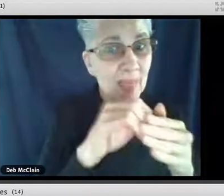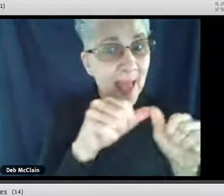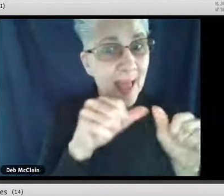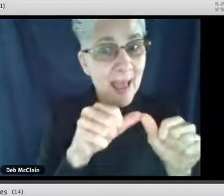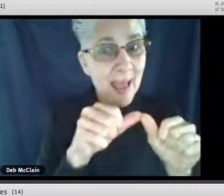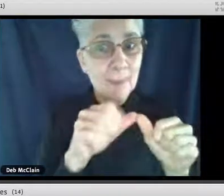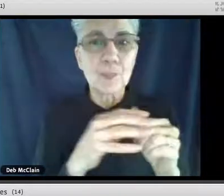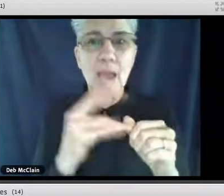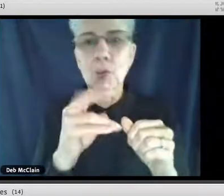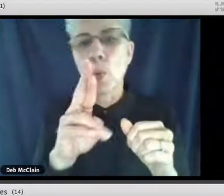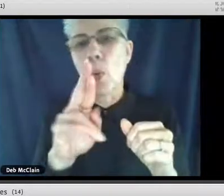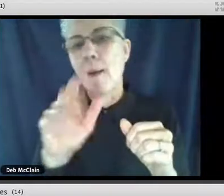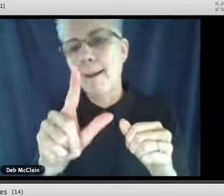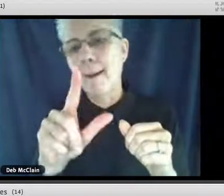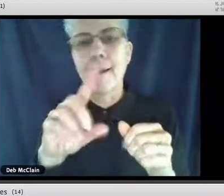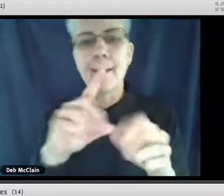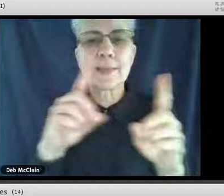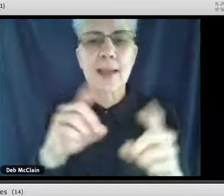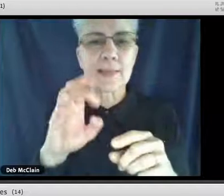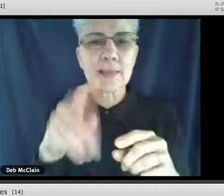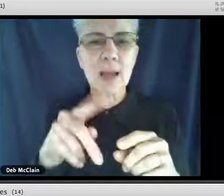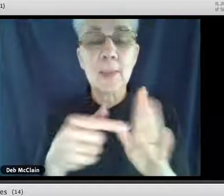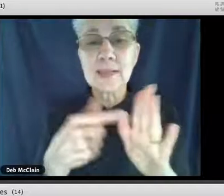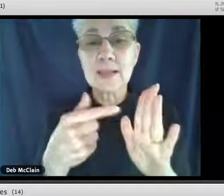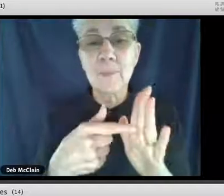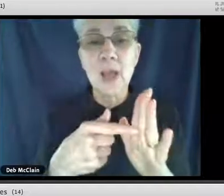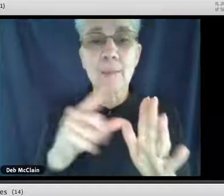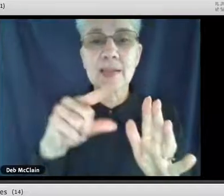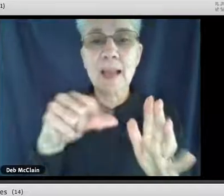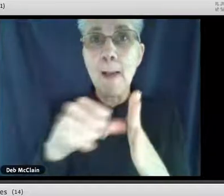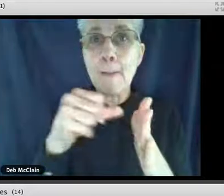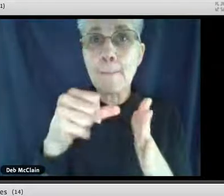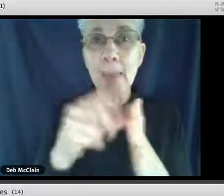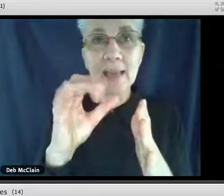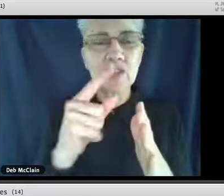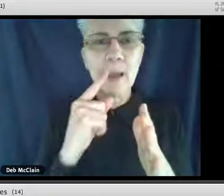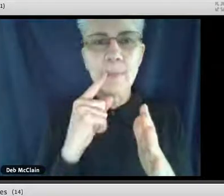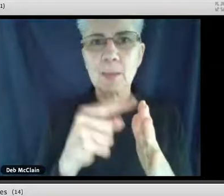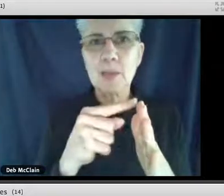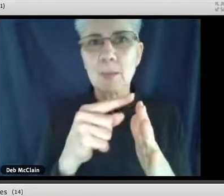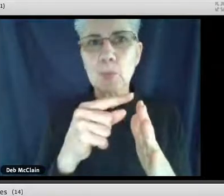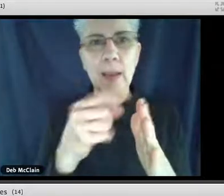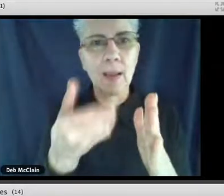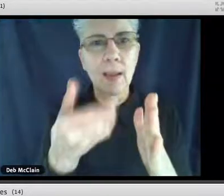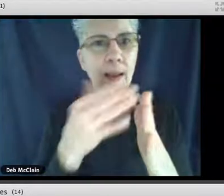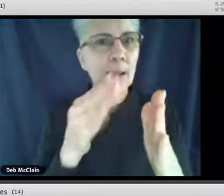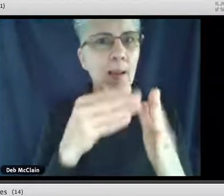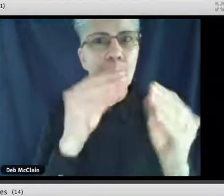And then page depth, sometimes we get into the trees like there's nothing because we like details because we're librarians,